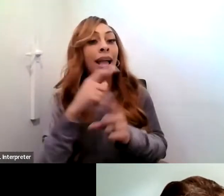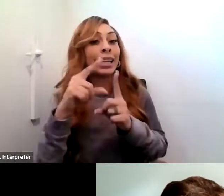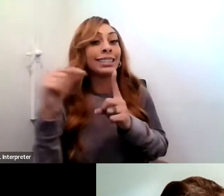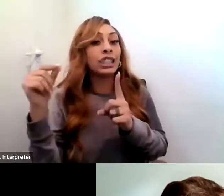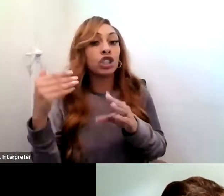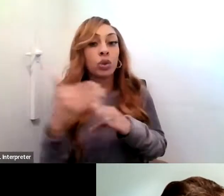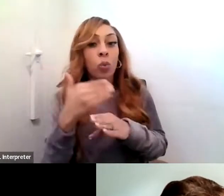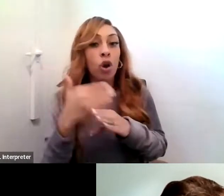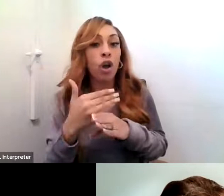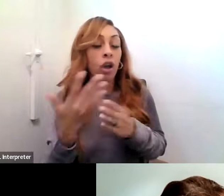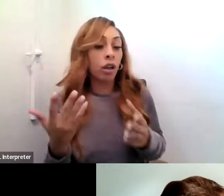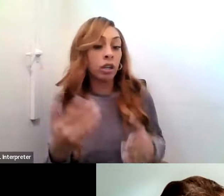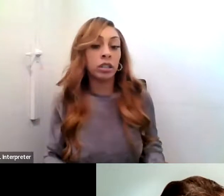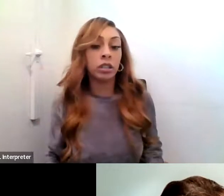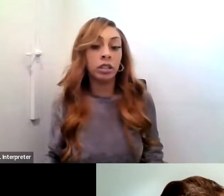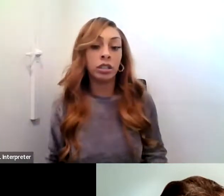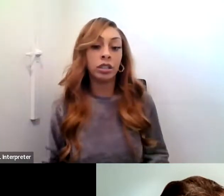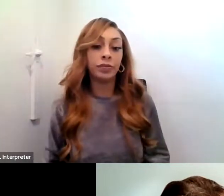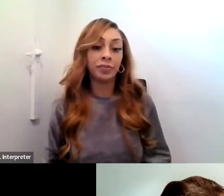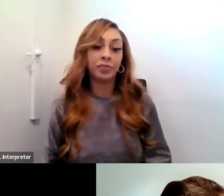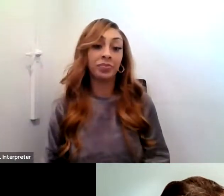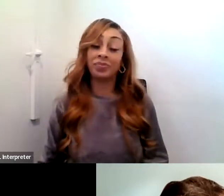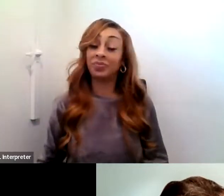and I guess there, I mean accessible to everyone